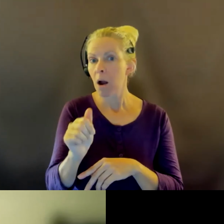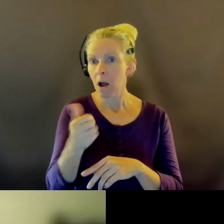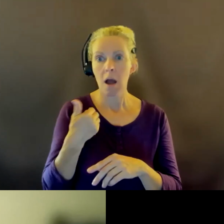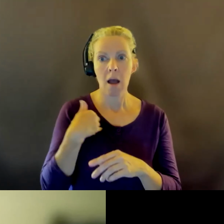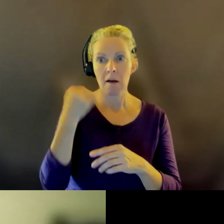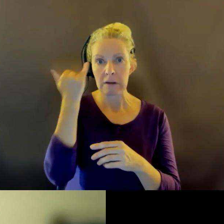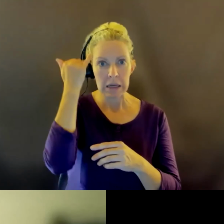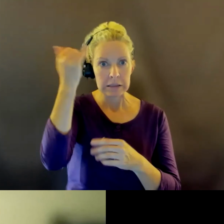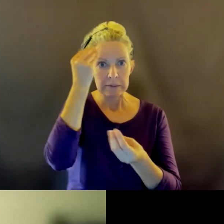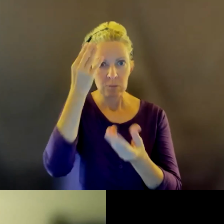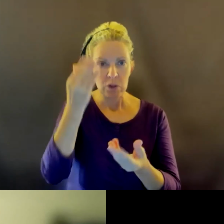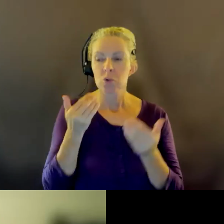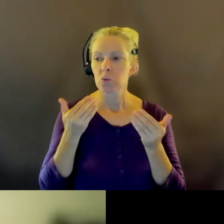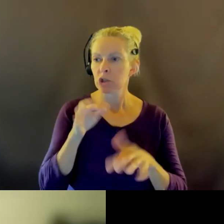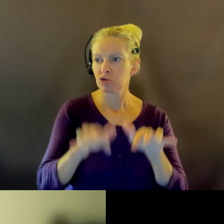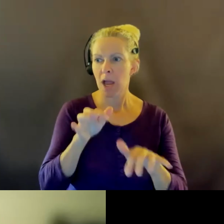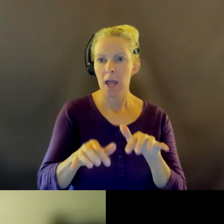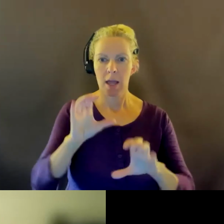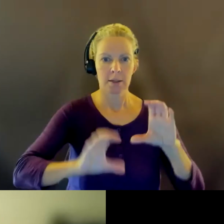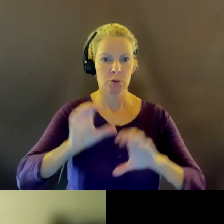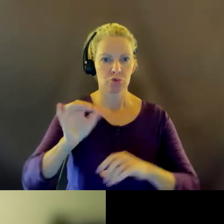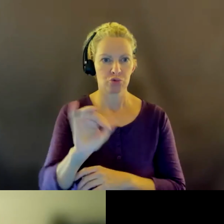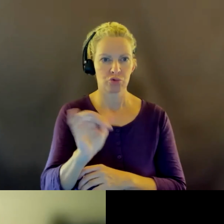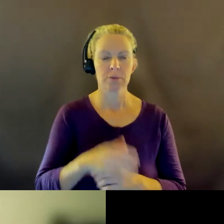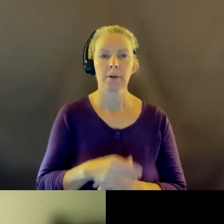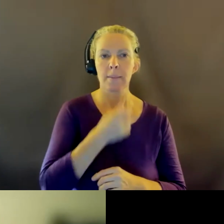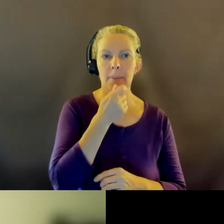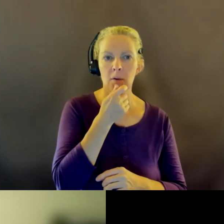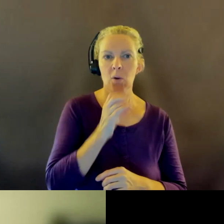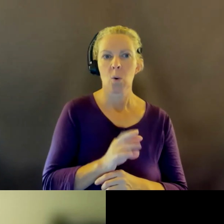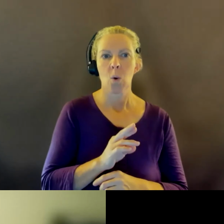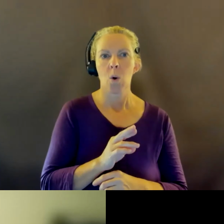Have a microphone or audio set up recommendations for hybrid meetings?